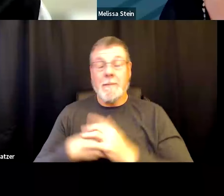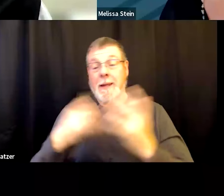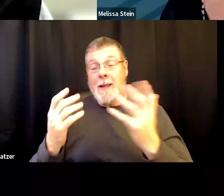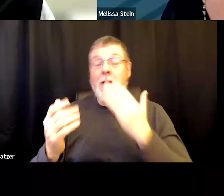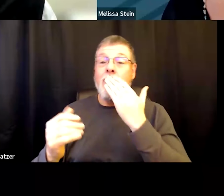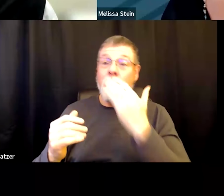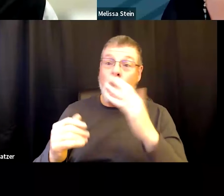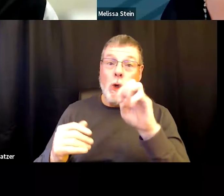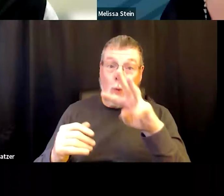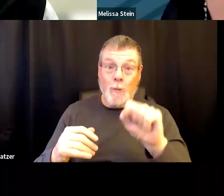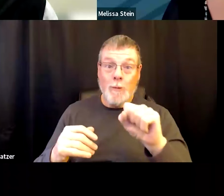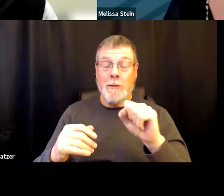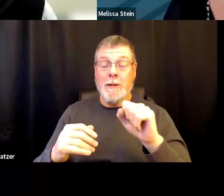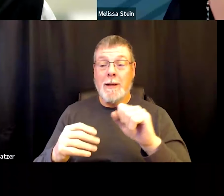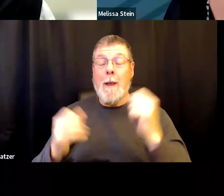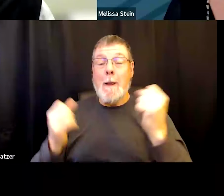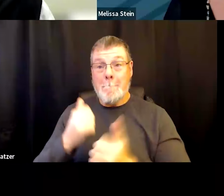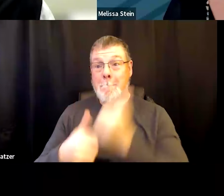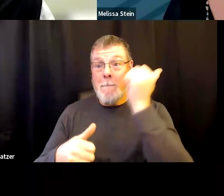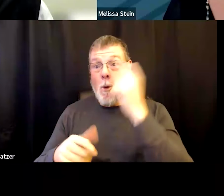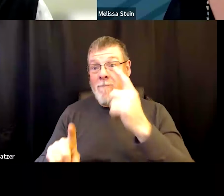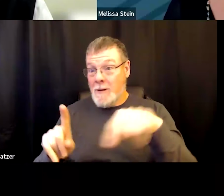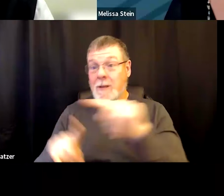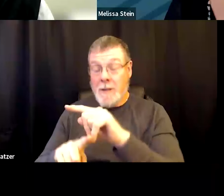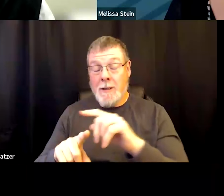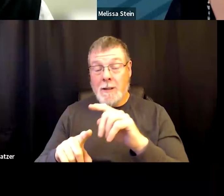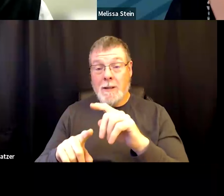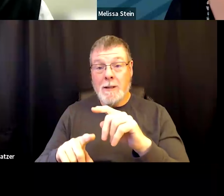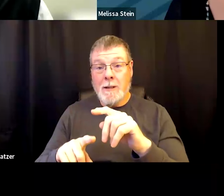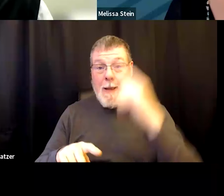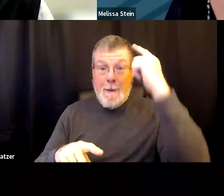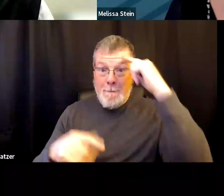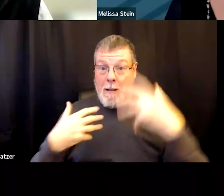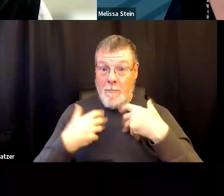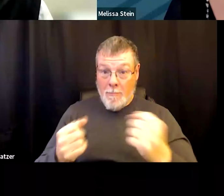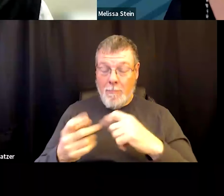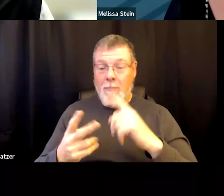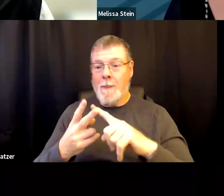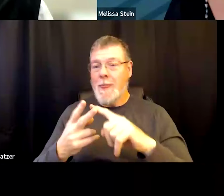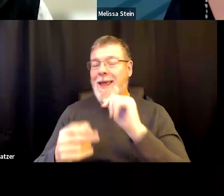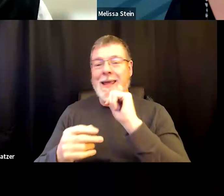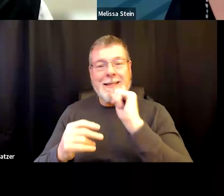is that most instruments for substance disorders or mental disorders doesn't require a high level